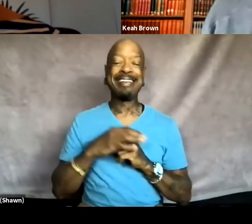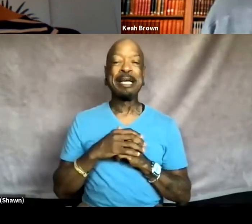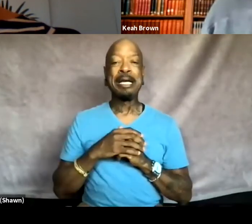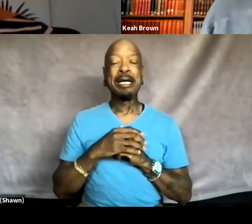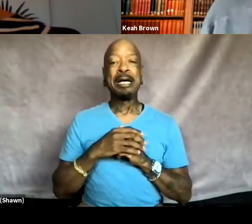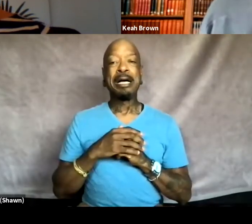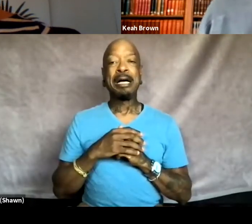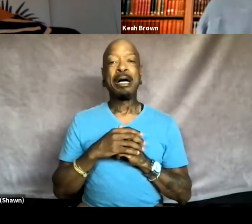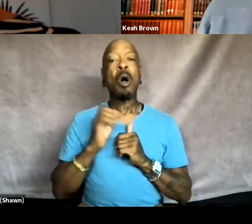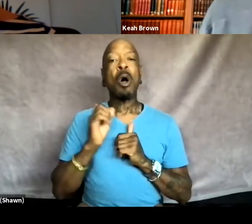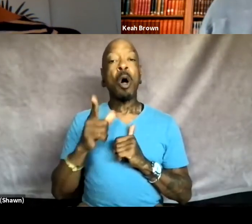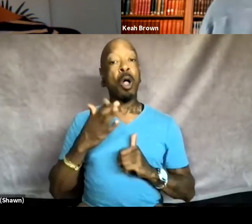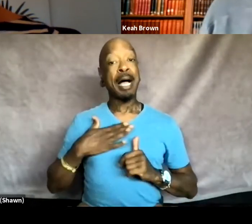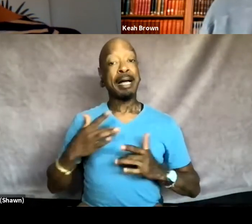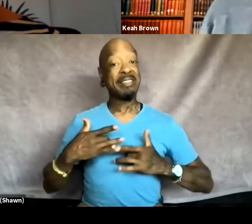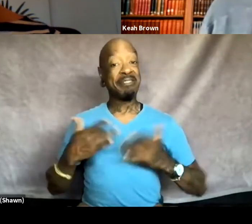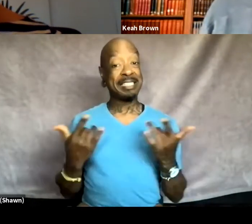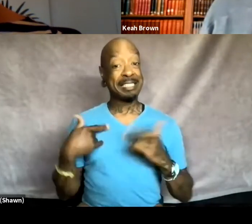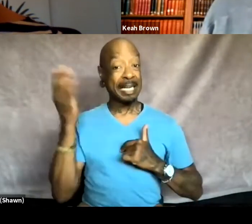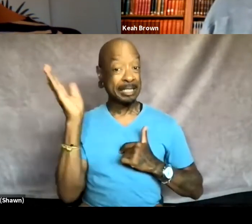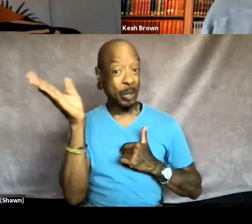all my events, including this one is that people.